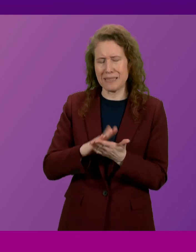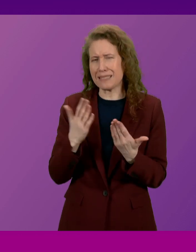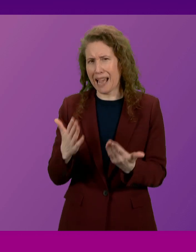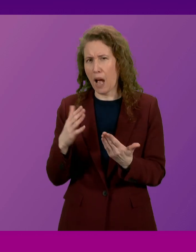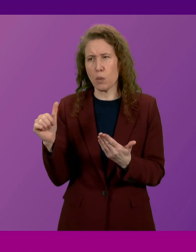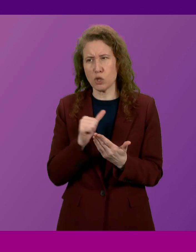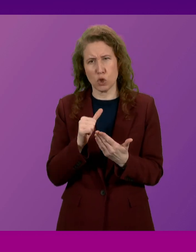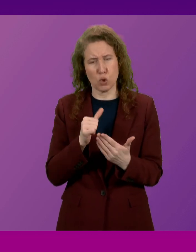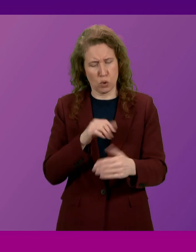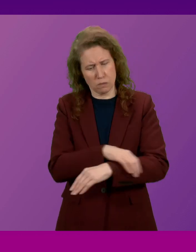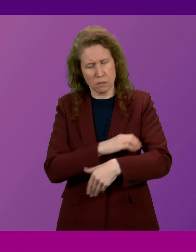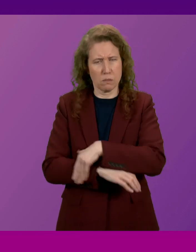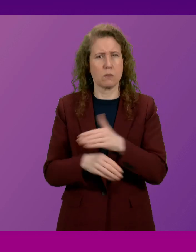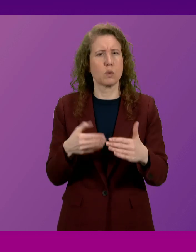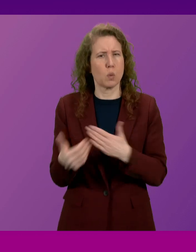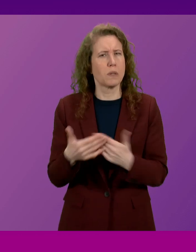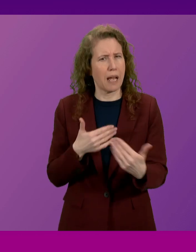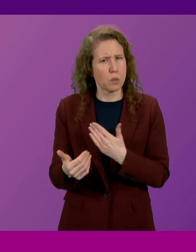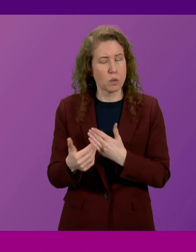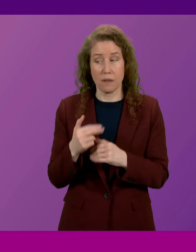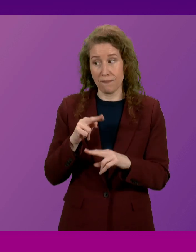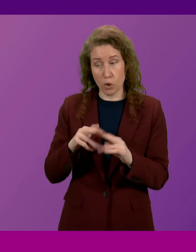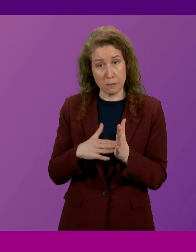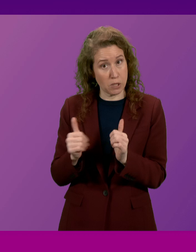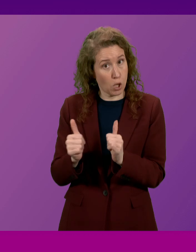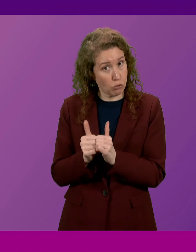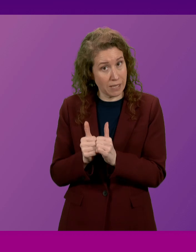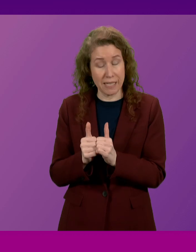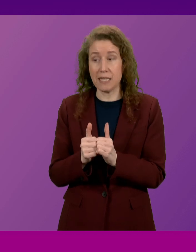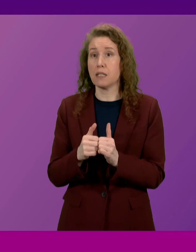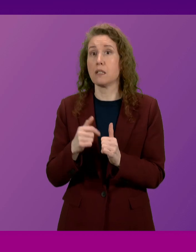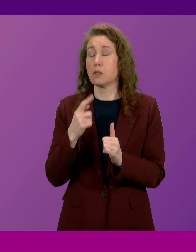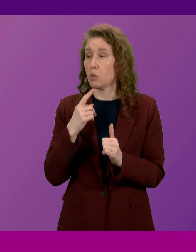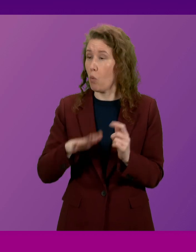the bull by the horns? Will the First Minister agree to calls from right across the sector